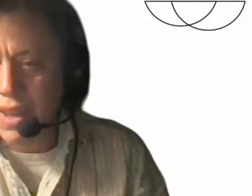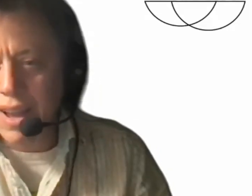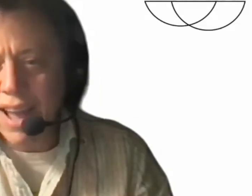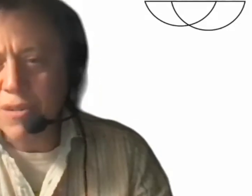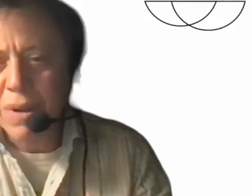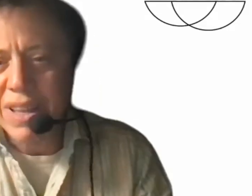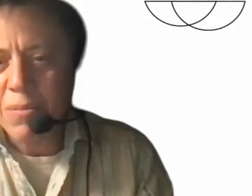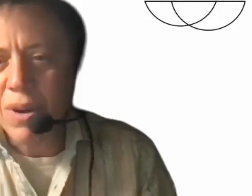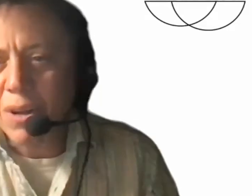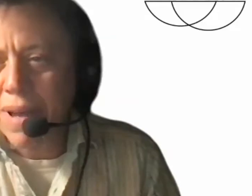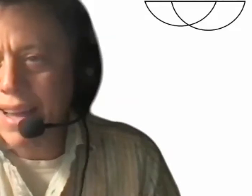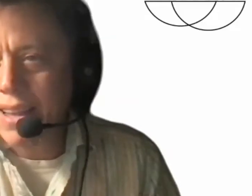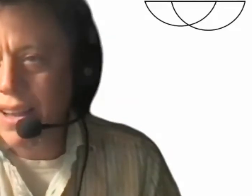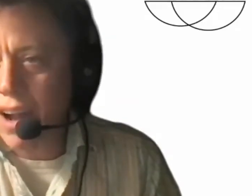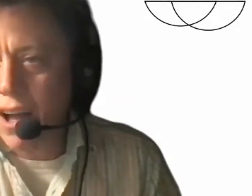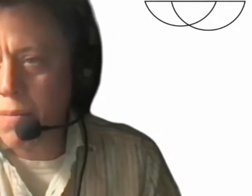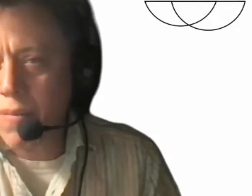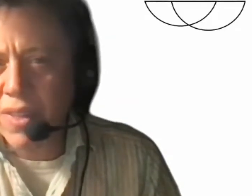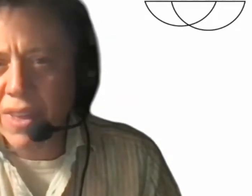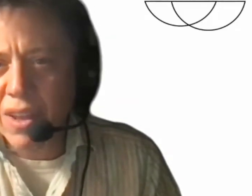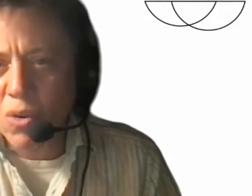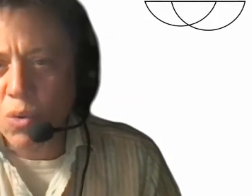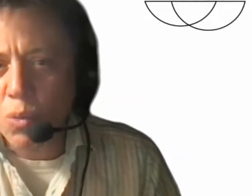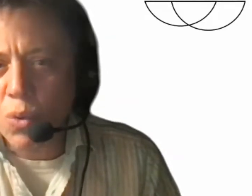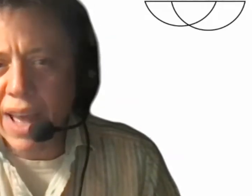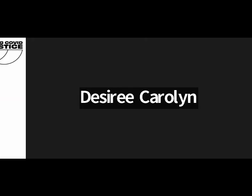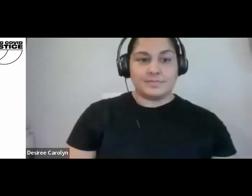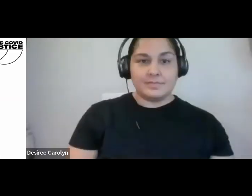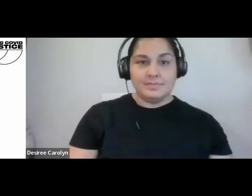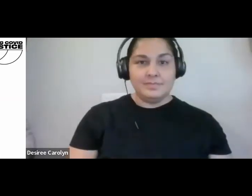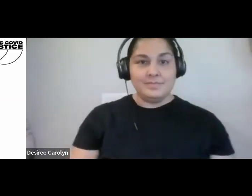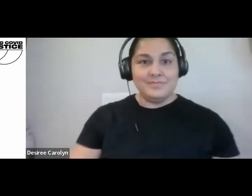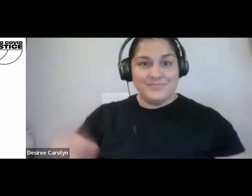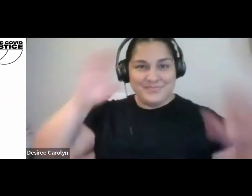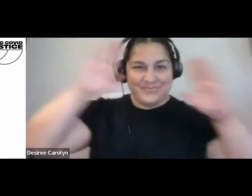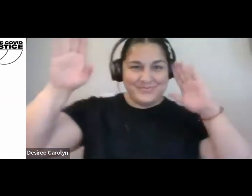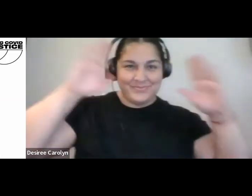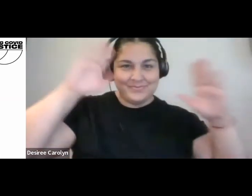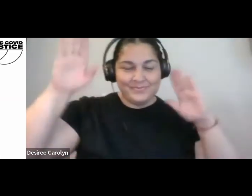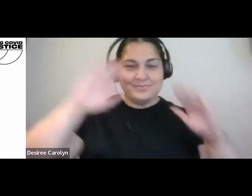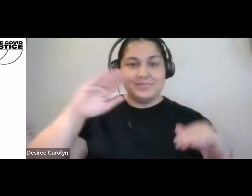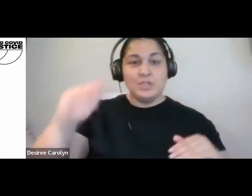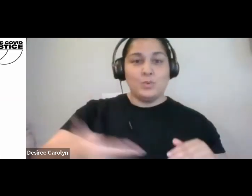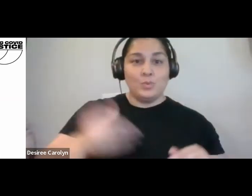Hi everybody, welcome back. We have, actually we're going to bring back